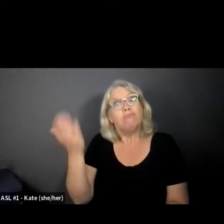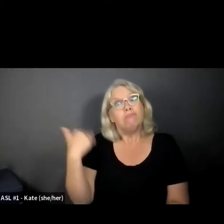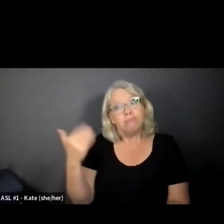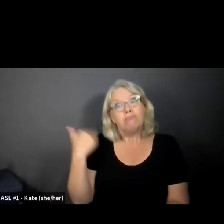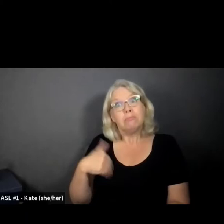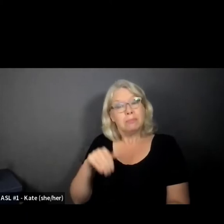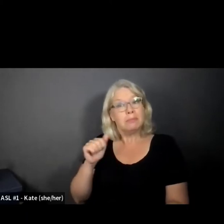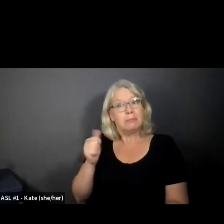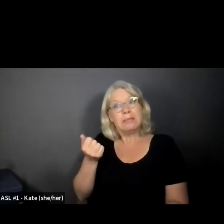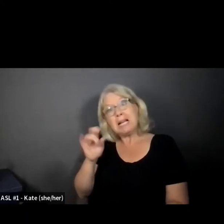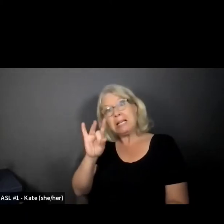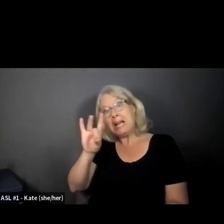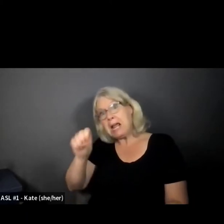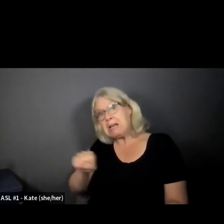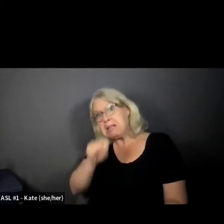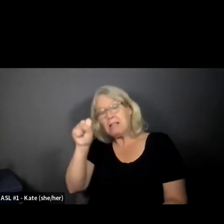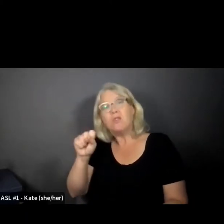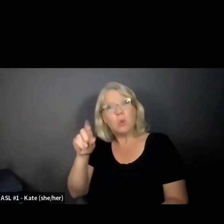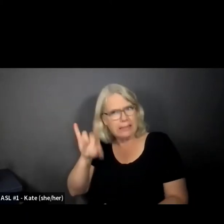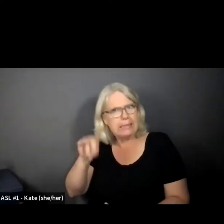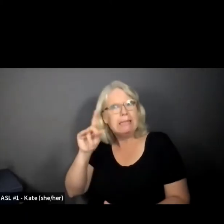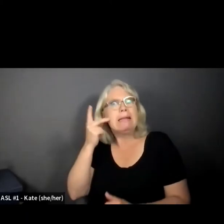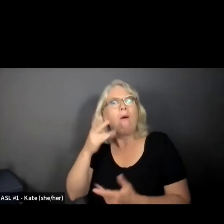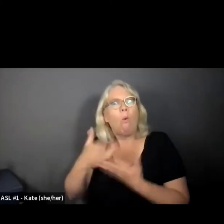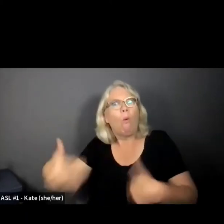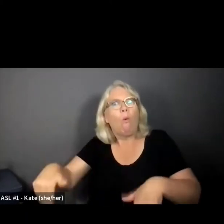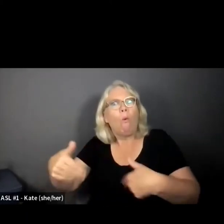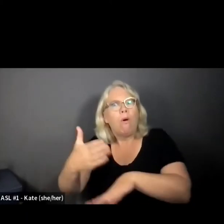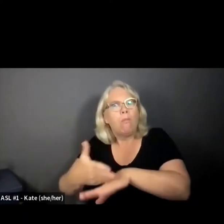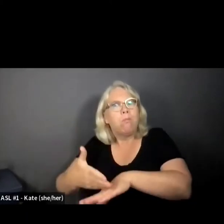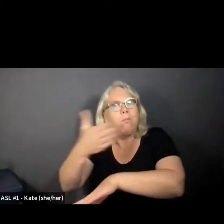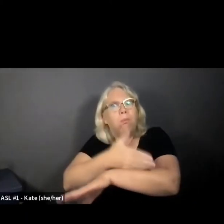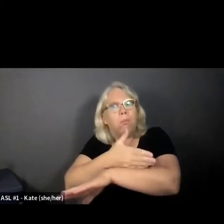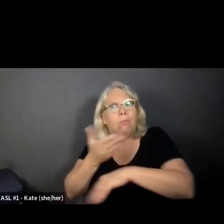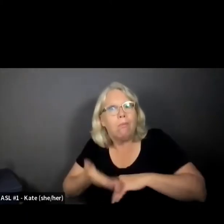OF DISABILITY JURISPRUDENCE, THIS PROGRESS HAS STAGNATED.